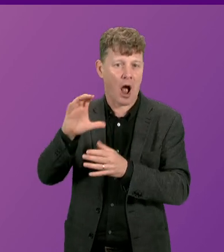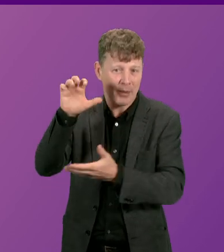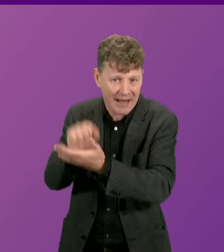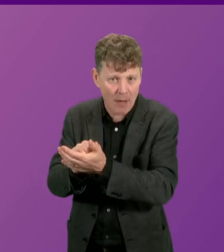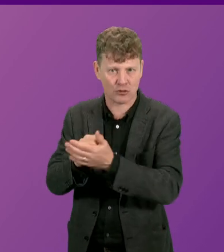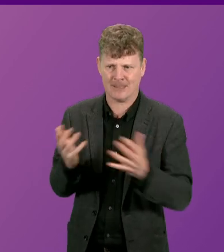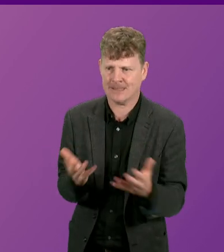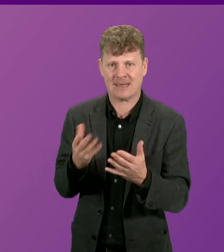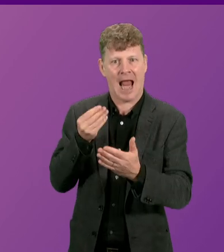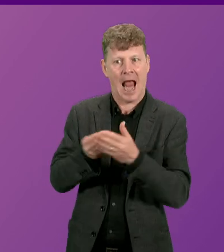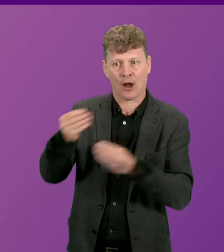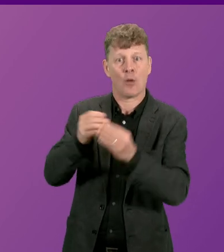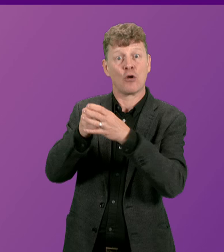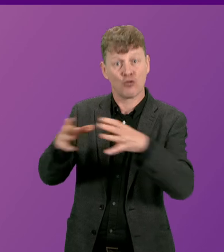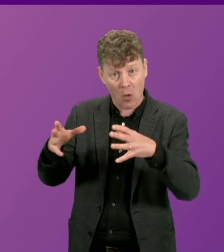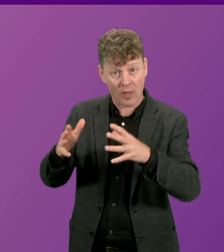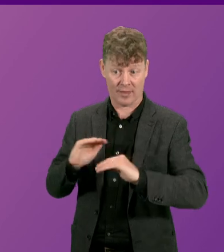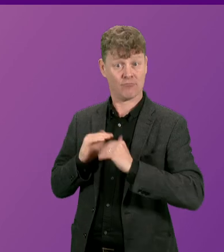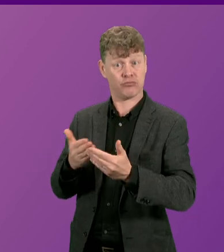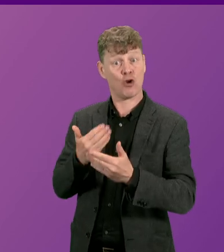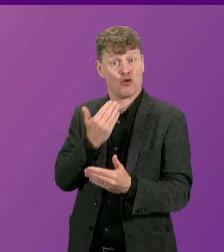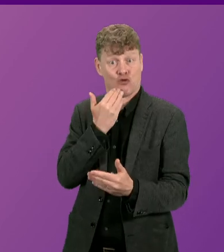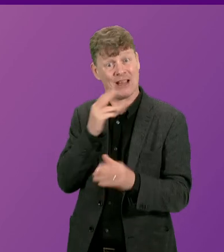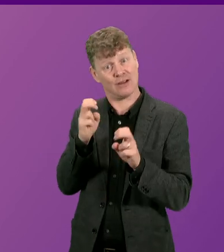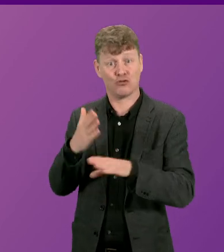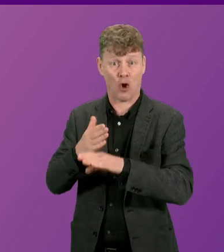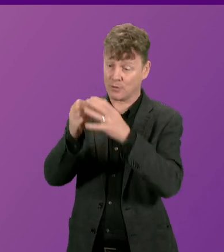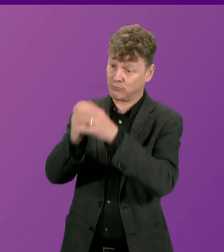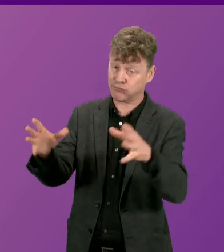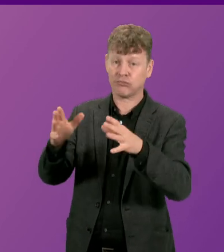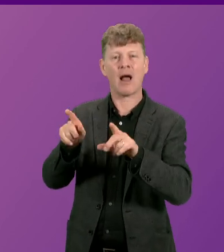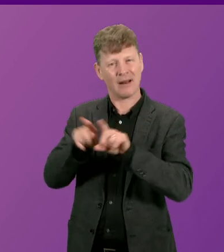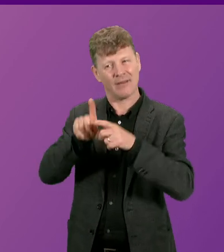support green jobs and provide secure, affordable and clean energy for Scotland.